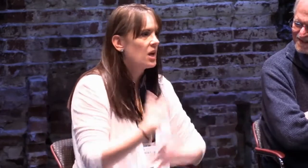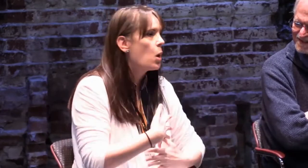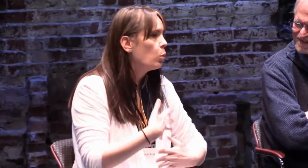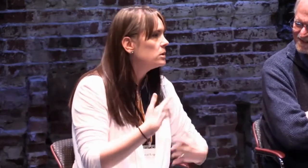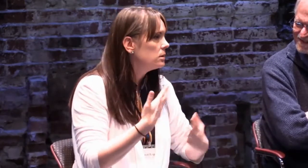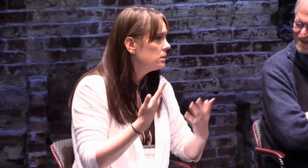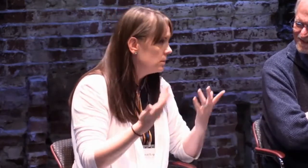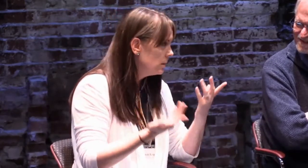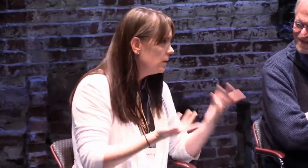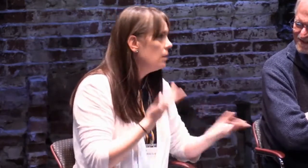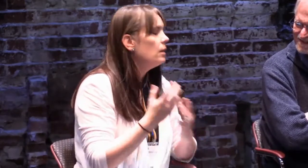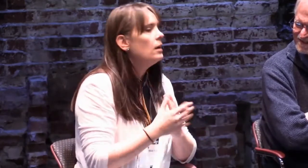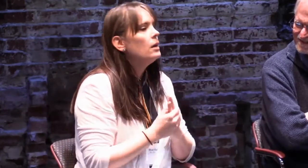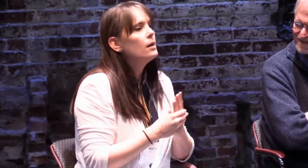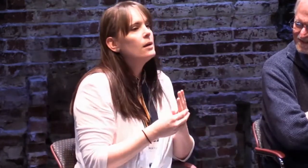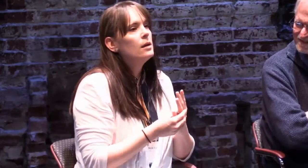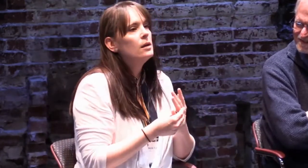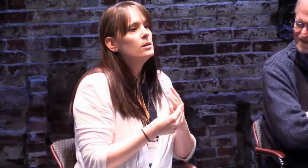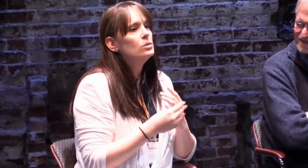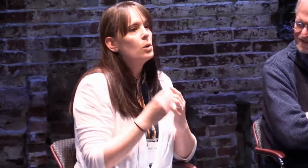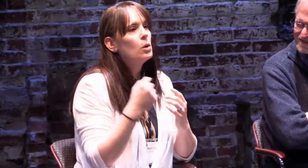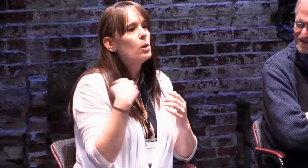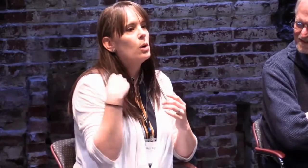And I was nervous. Where's this gonna go?